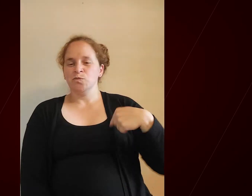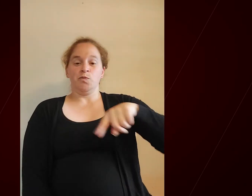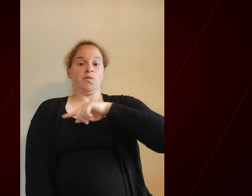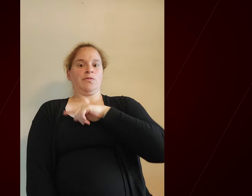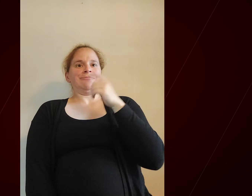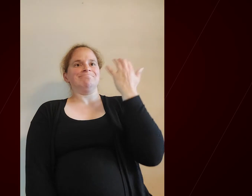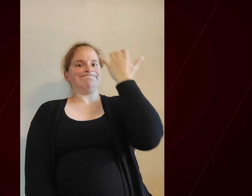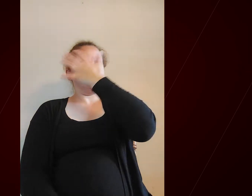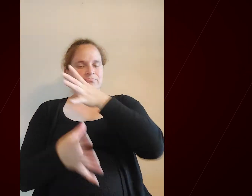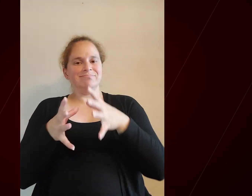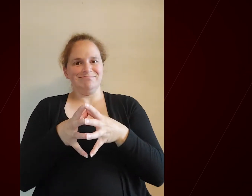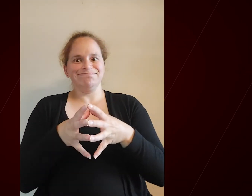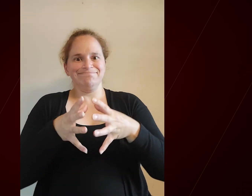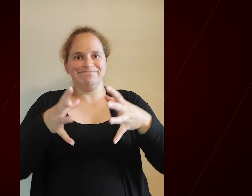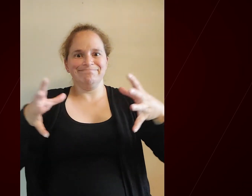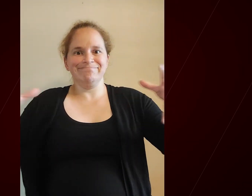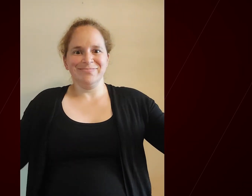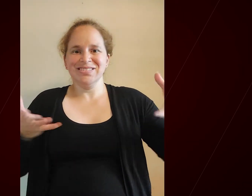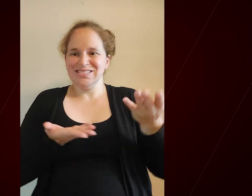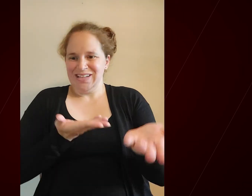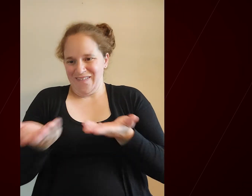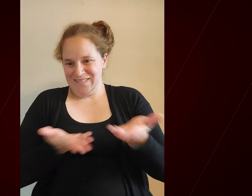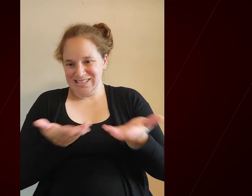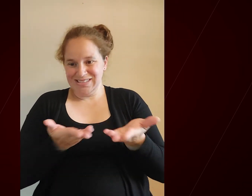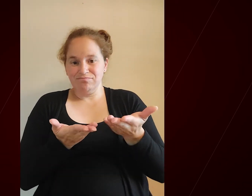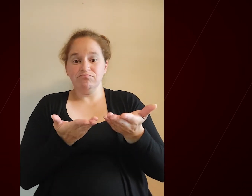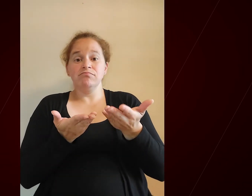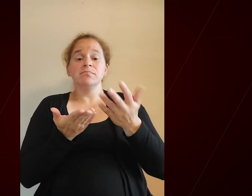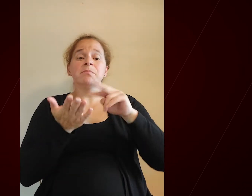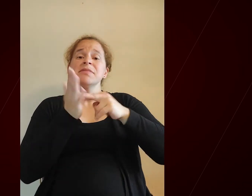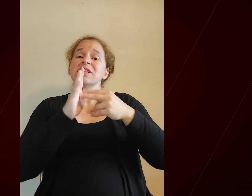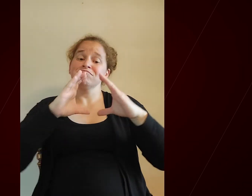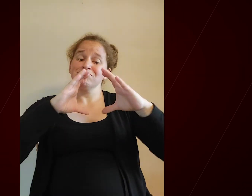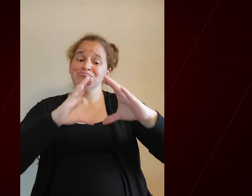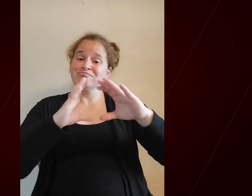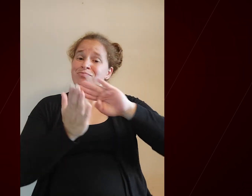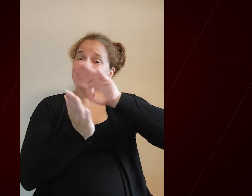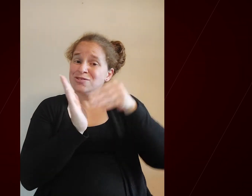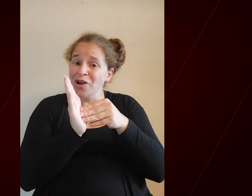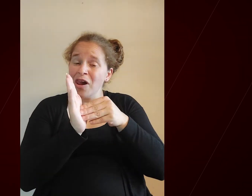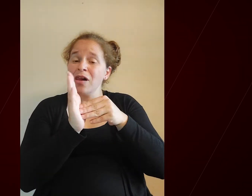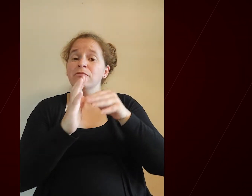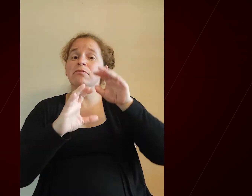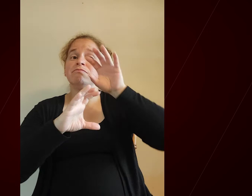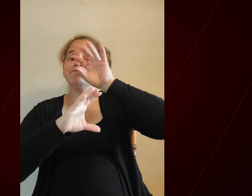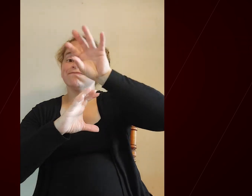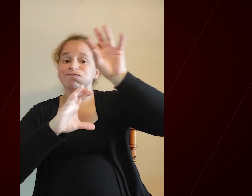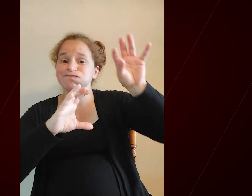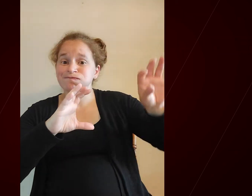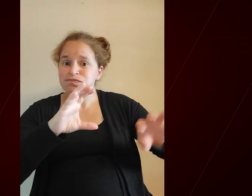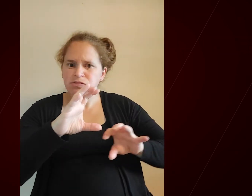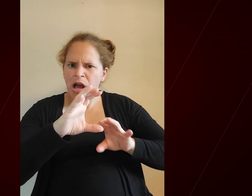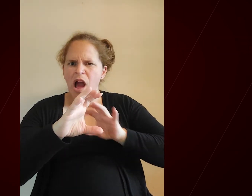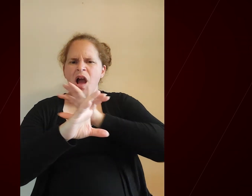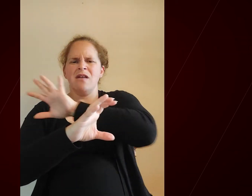We expect to expand our services from not only serving the greater Montreal area, but a wider radius